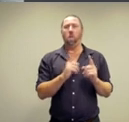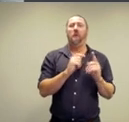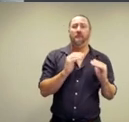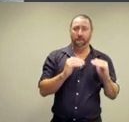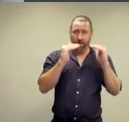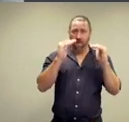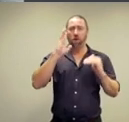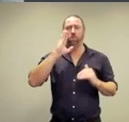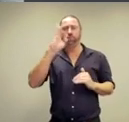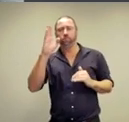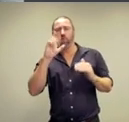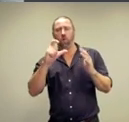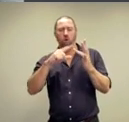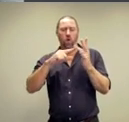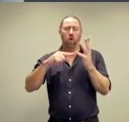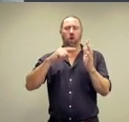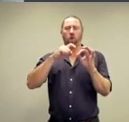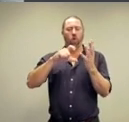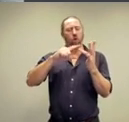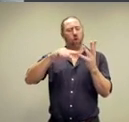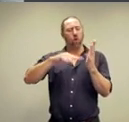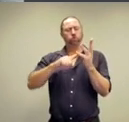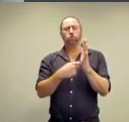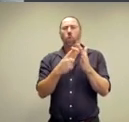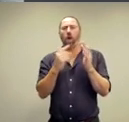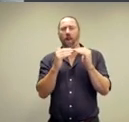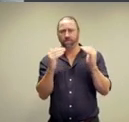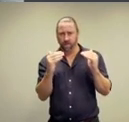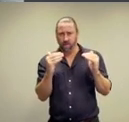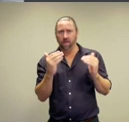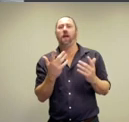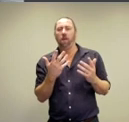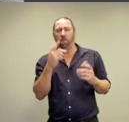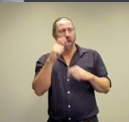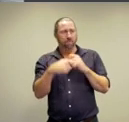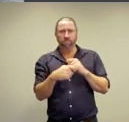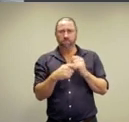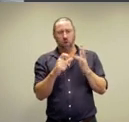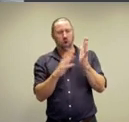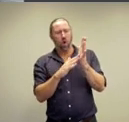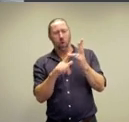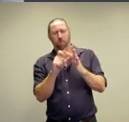high-fashion haute couture level of detail and craftsmanship